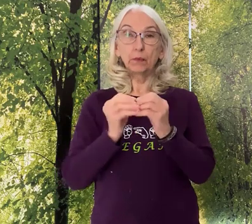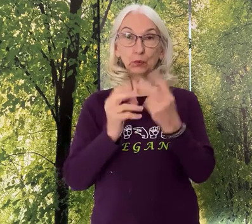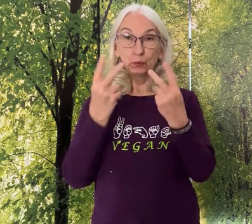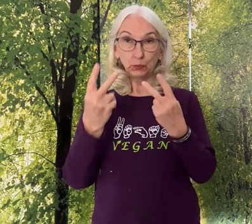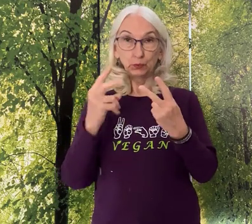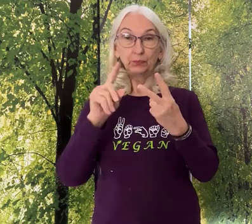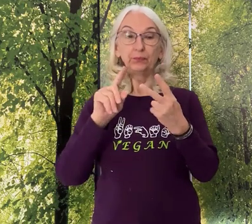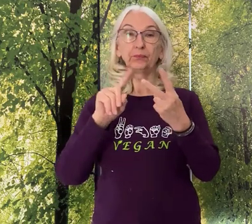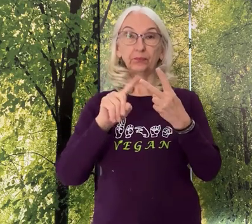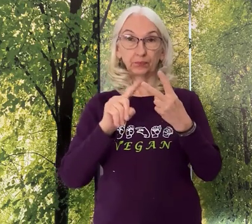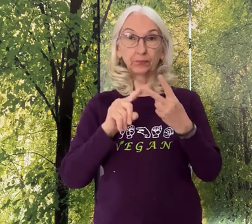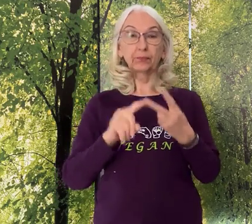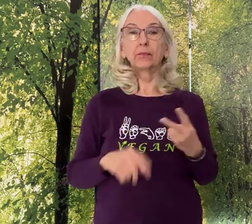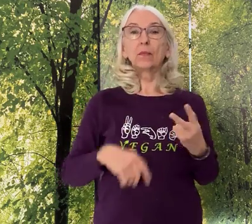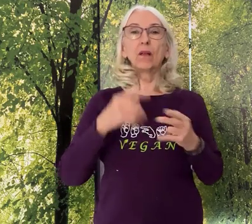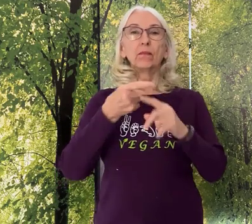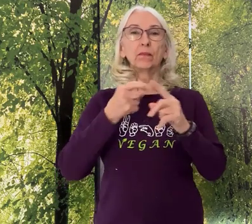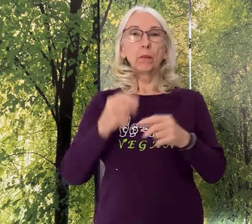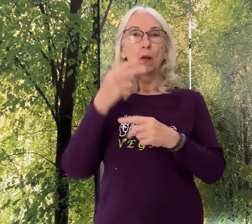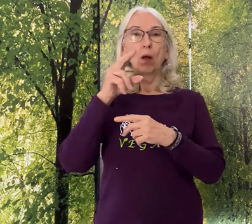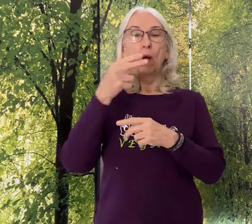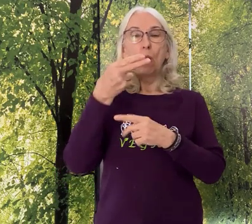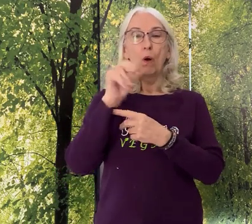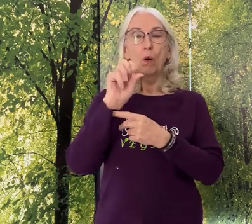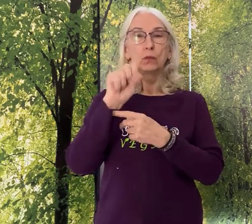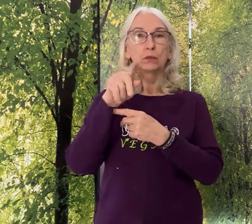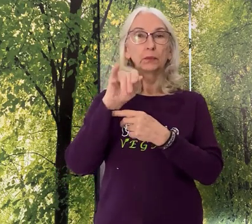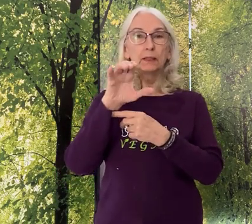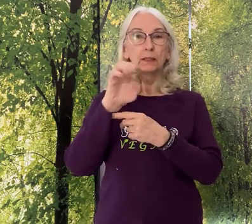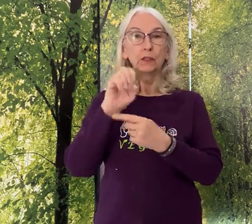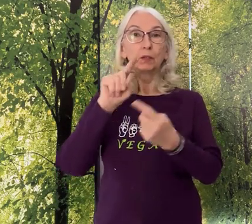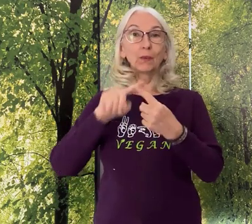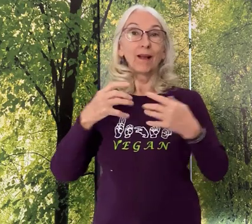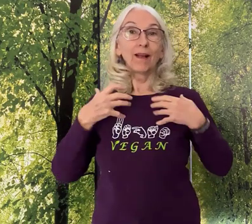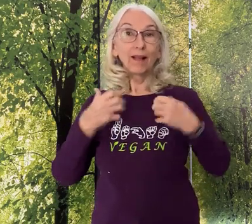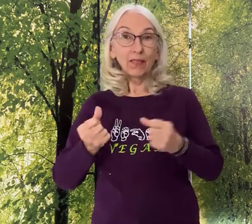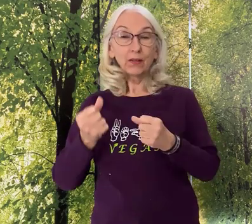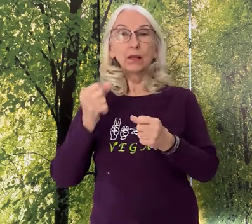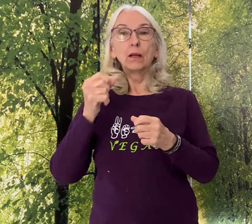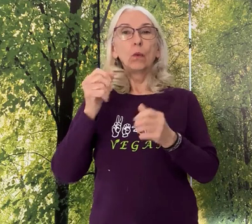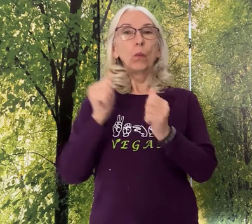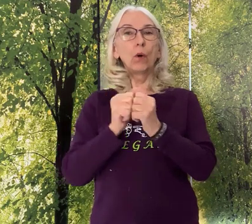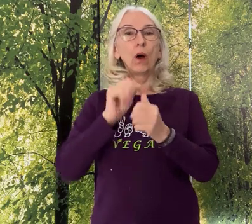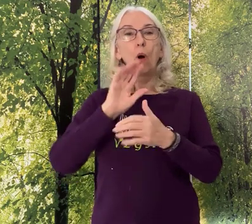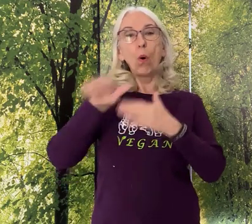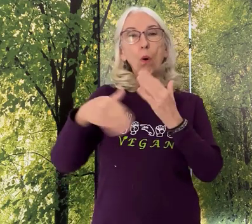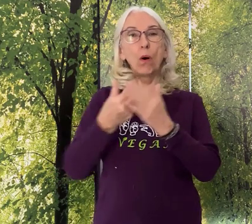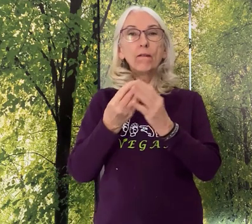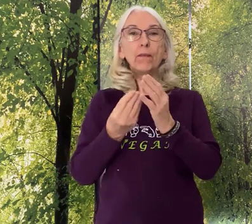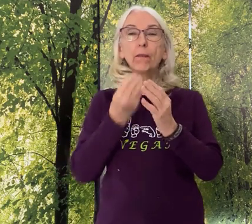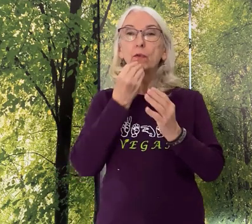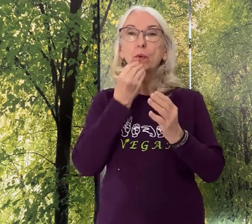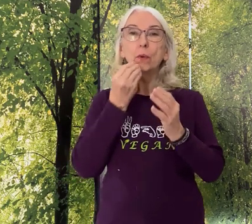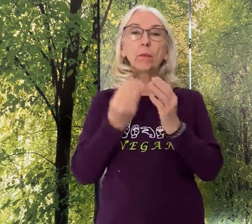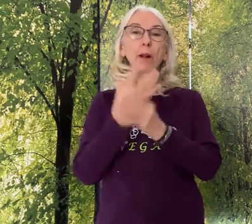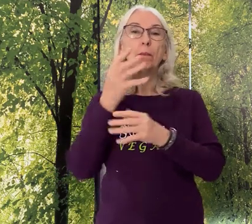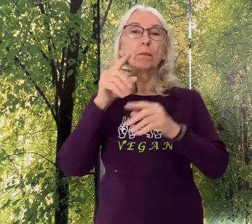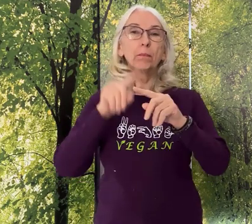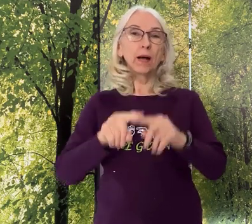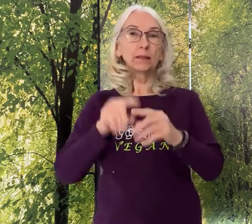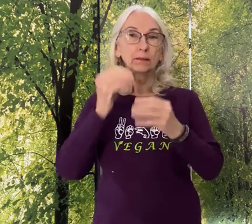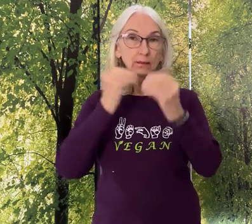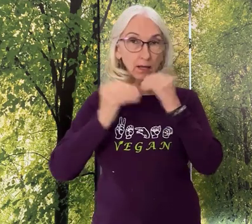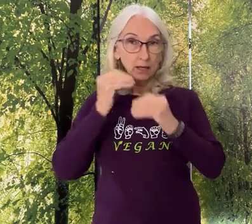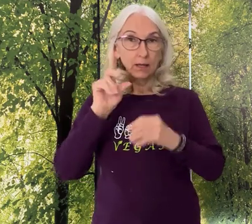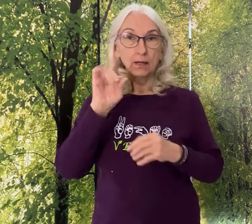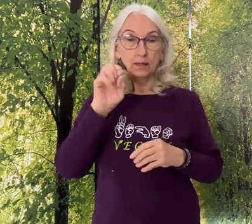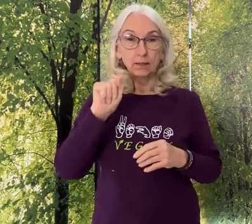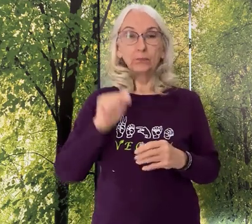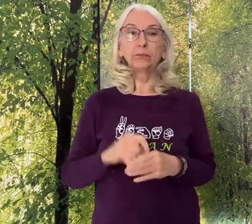2. From Hospice to Healthy with a Whole Food Plant-Based Diet